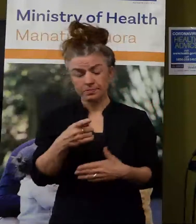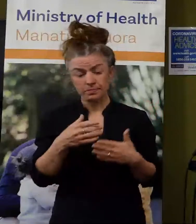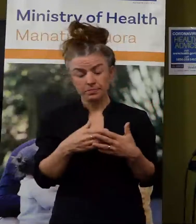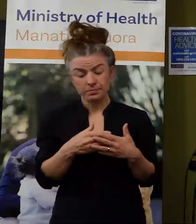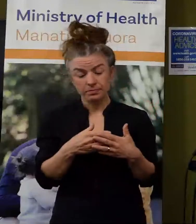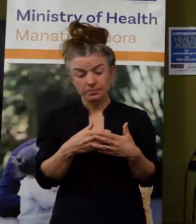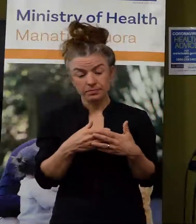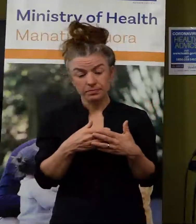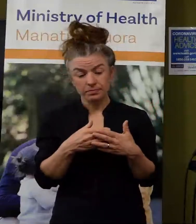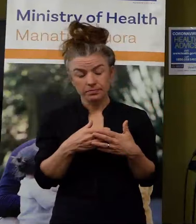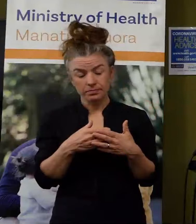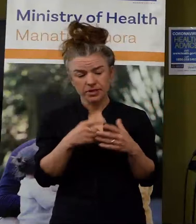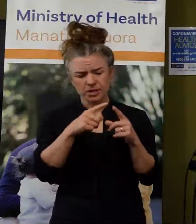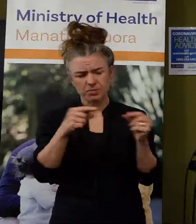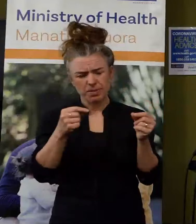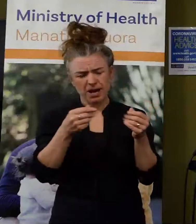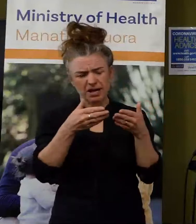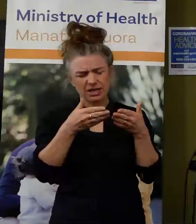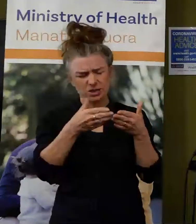who were on-board the Diamond Princess ship.